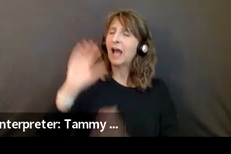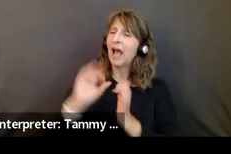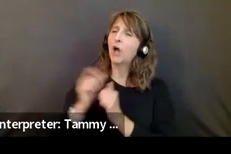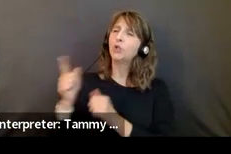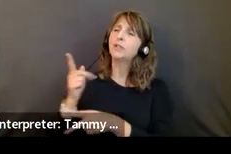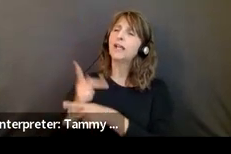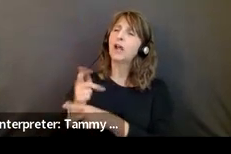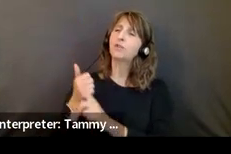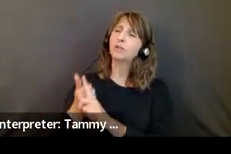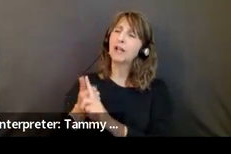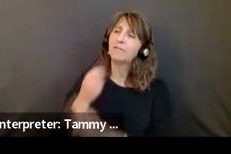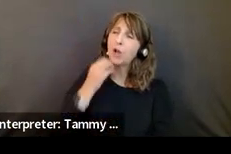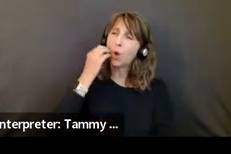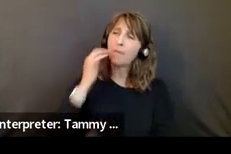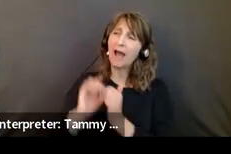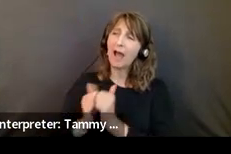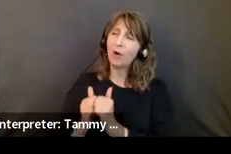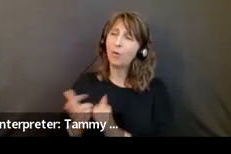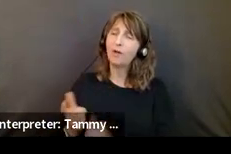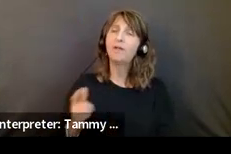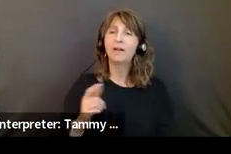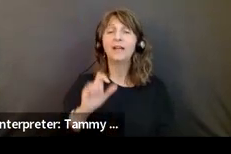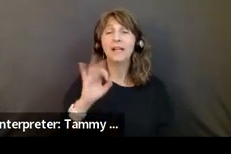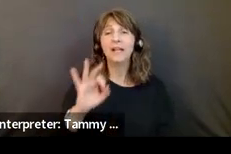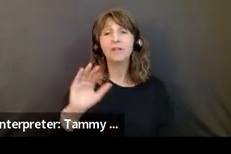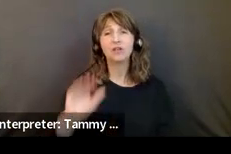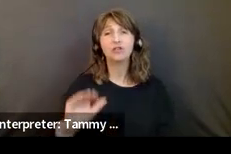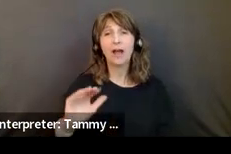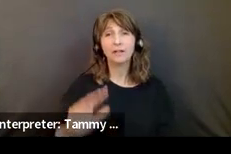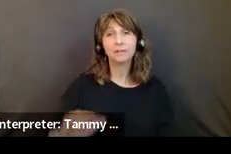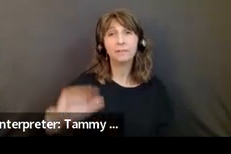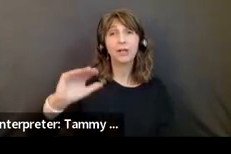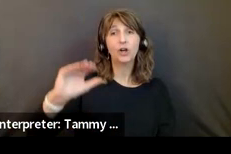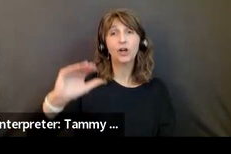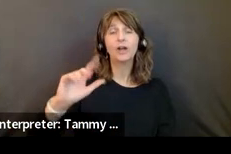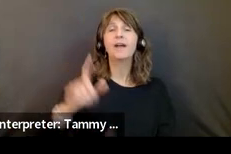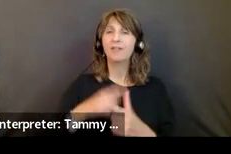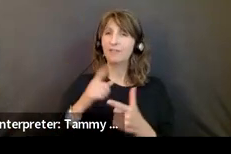And then if the child is old enough, we wanna make sure that the child is also put in the expert role.